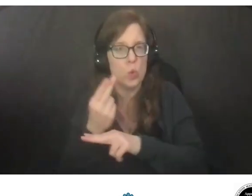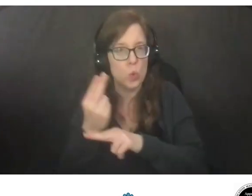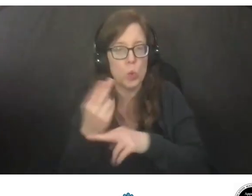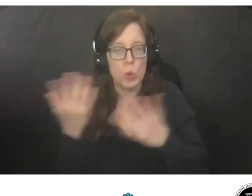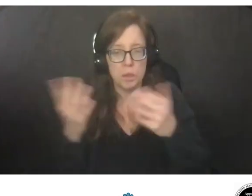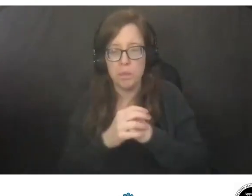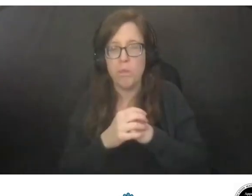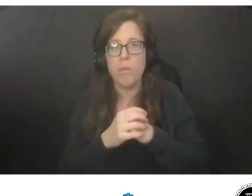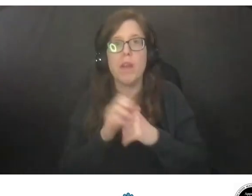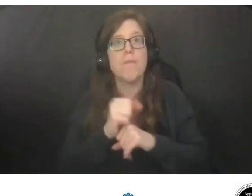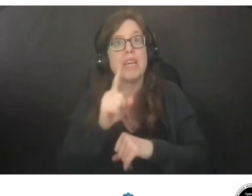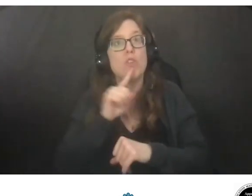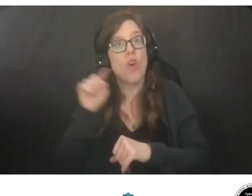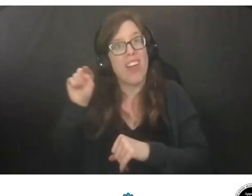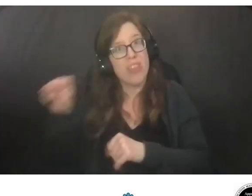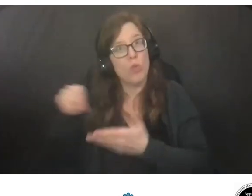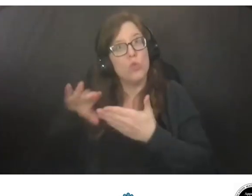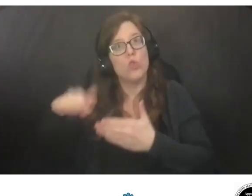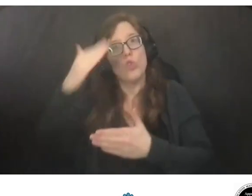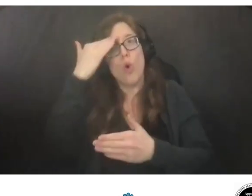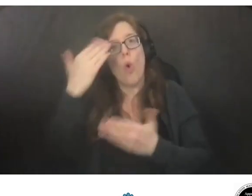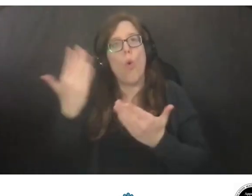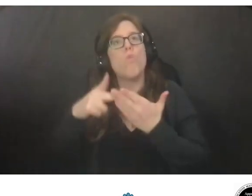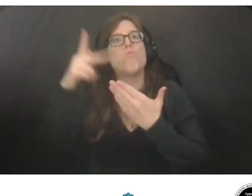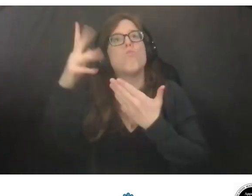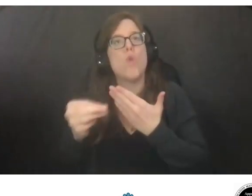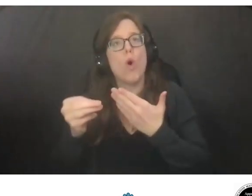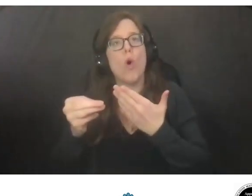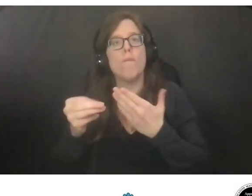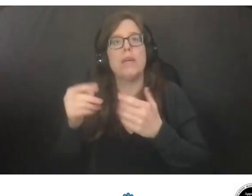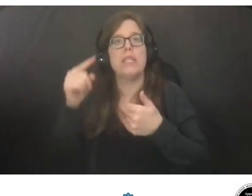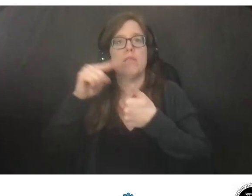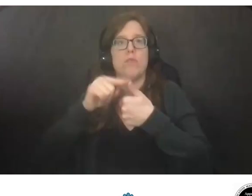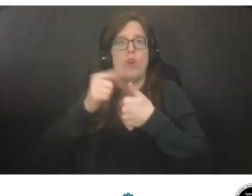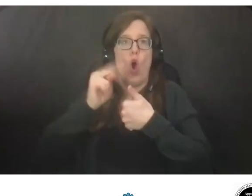making sure they know which program to be in in different situations for the